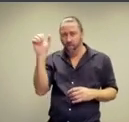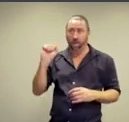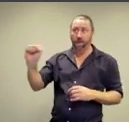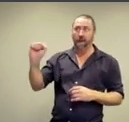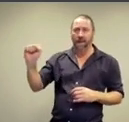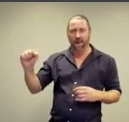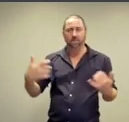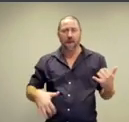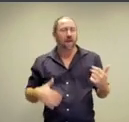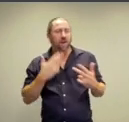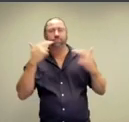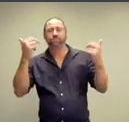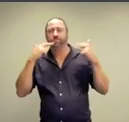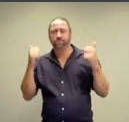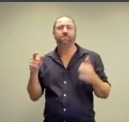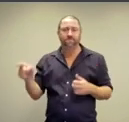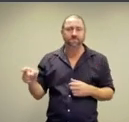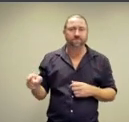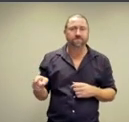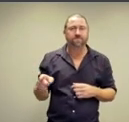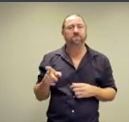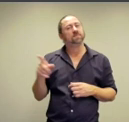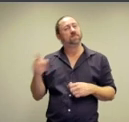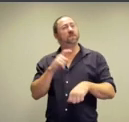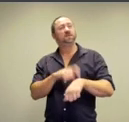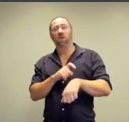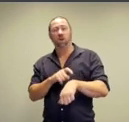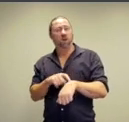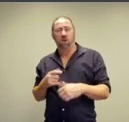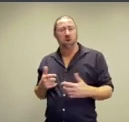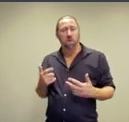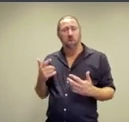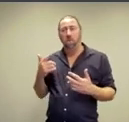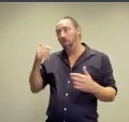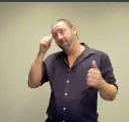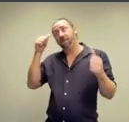know, they, you know, been have been credited as